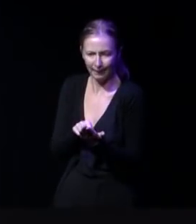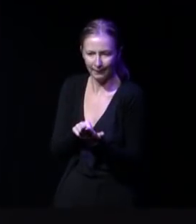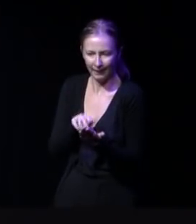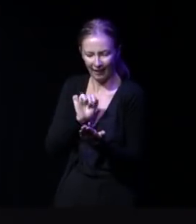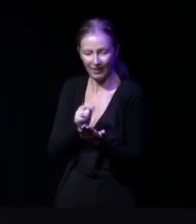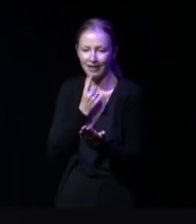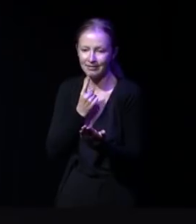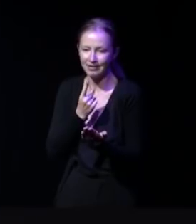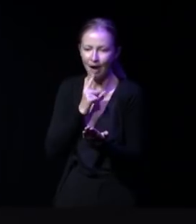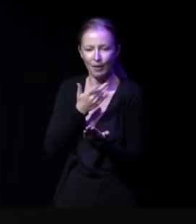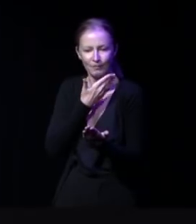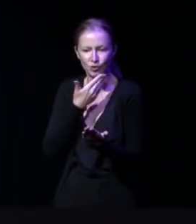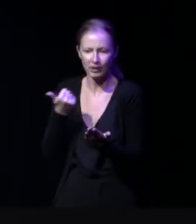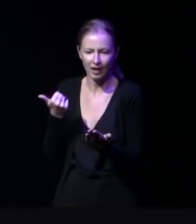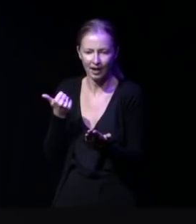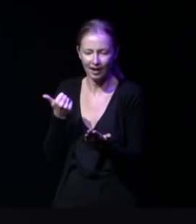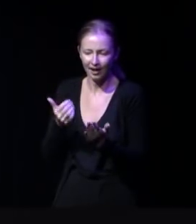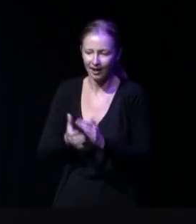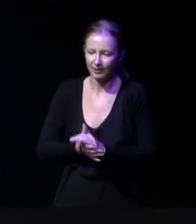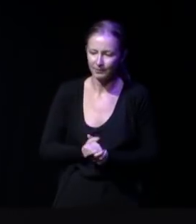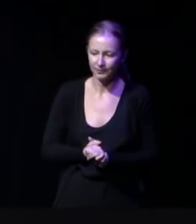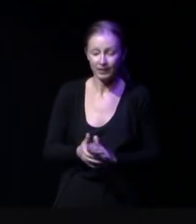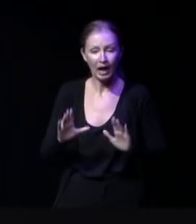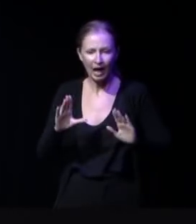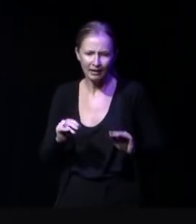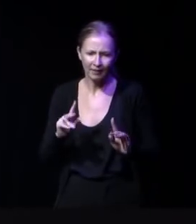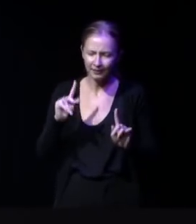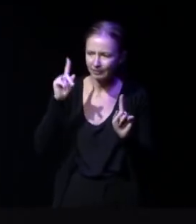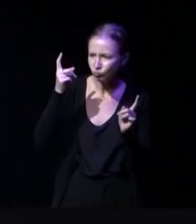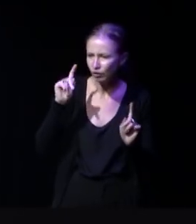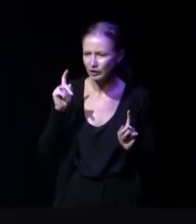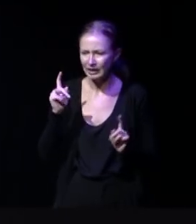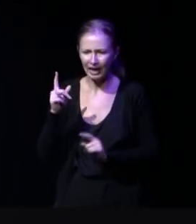I mean, it's, you know. And then they worry and they wonder why their self-esteem is